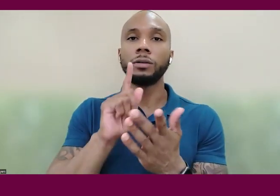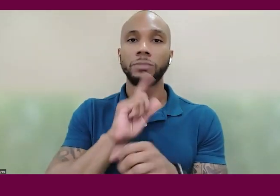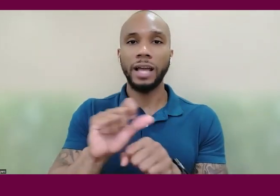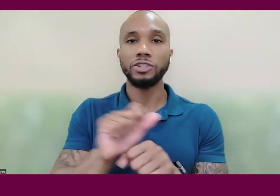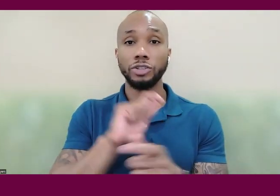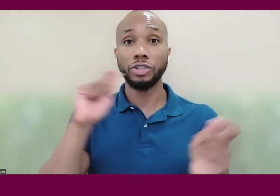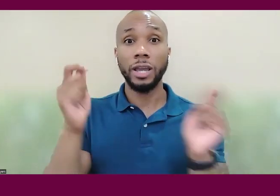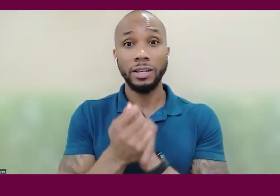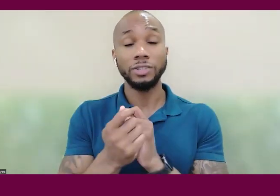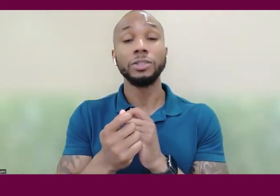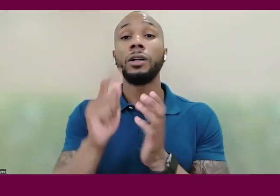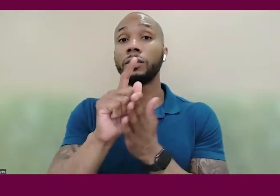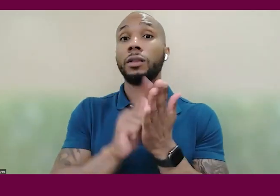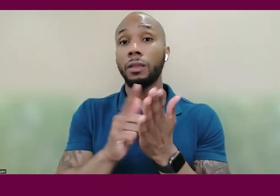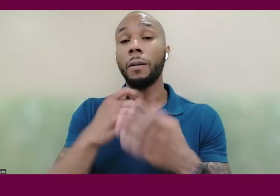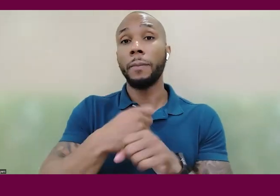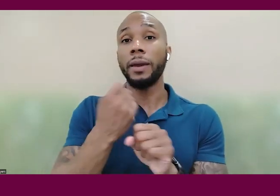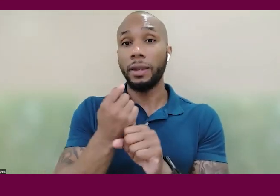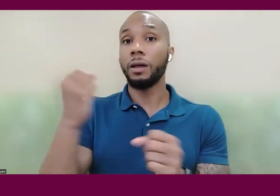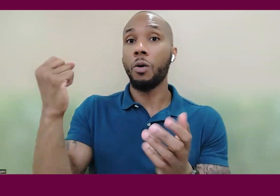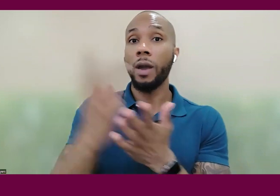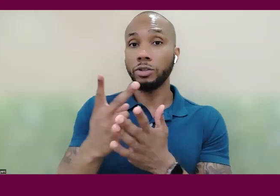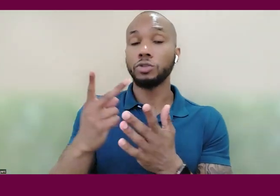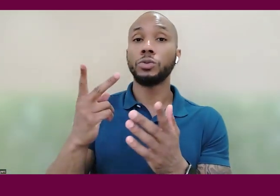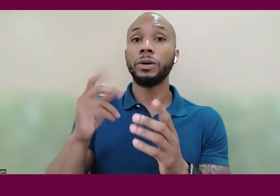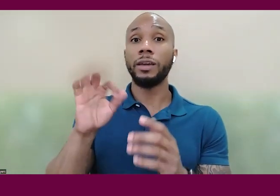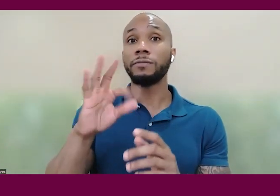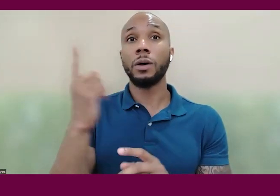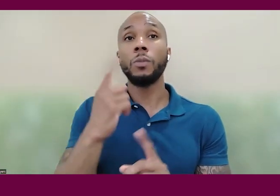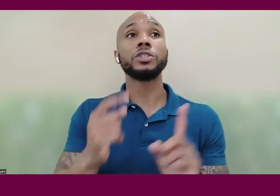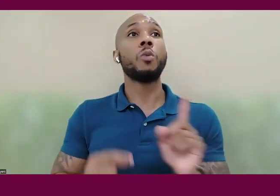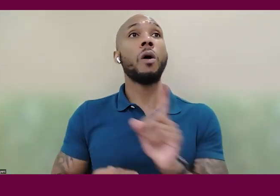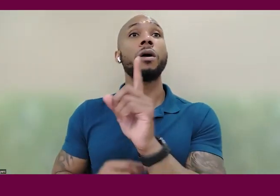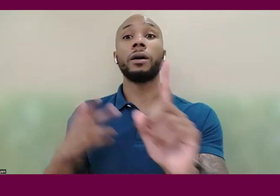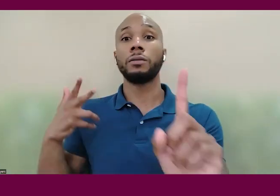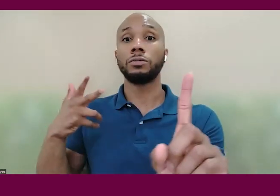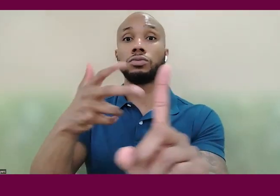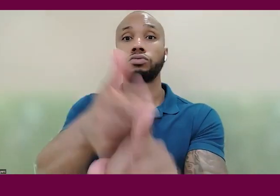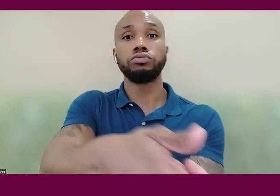The law made it okay to run somebody over when they're not doing anything in particular.